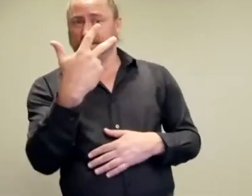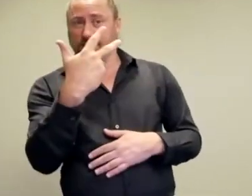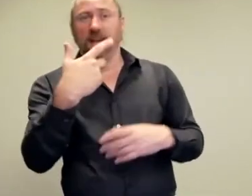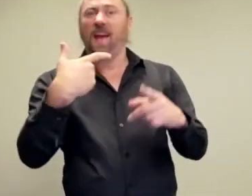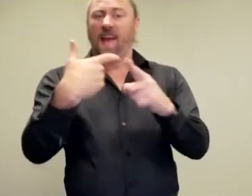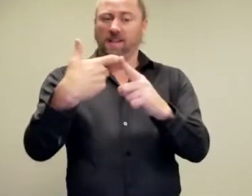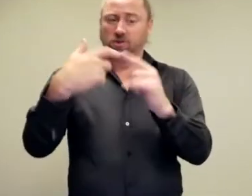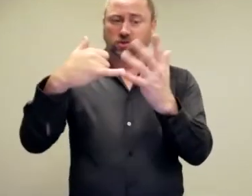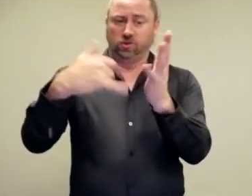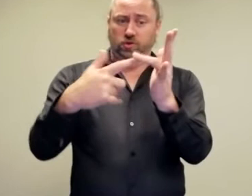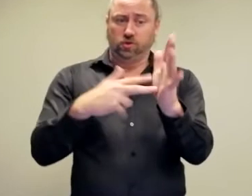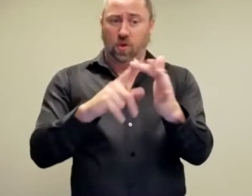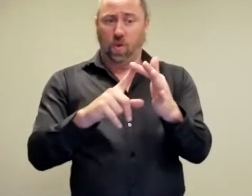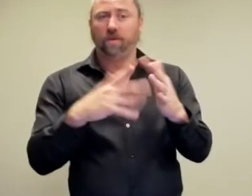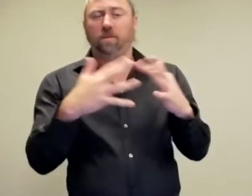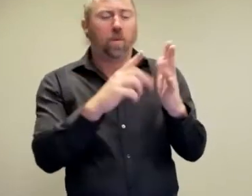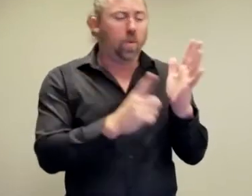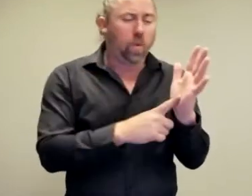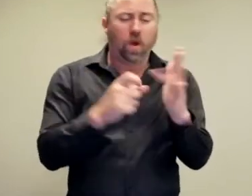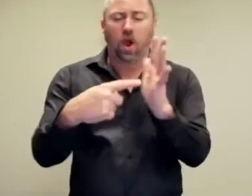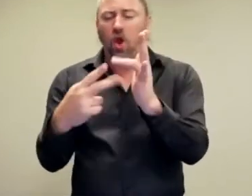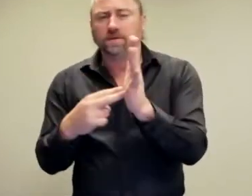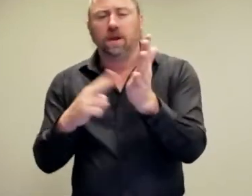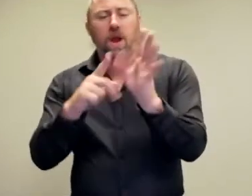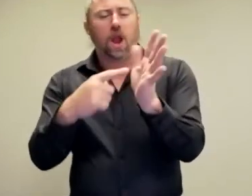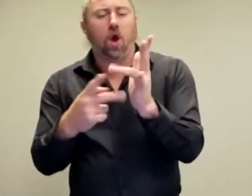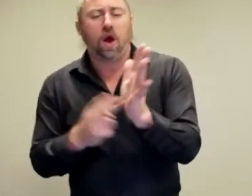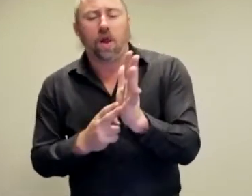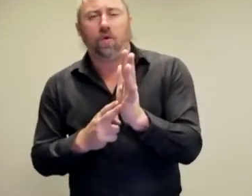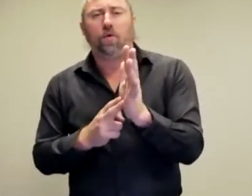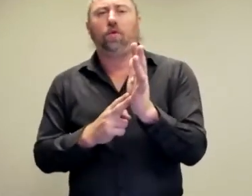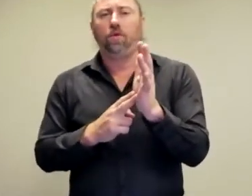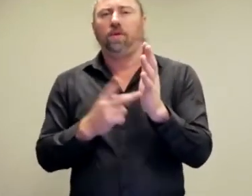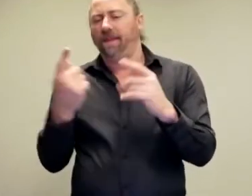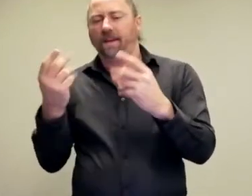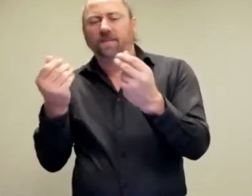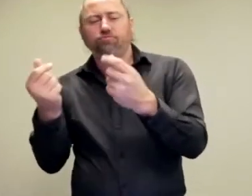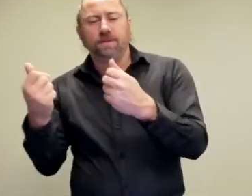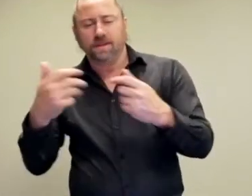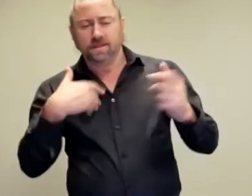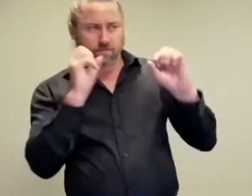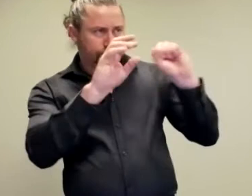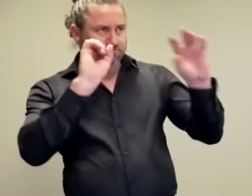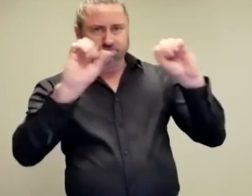stoves on wool, cotton and nylon and other fabrics. Each image